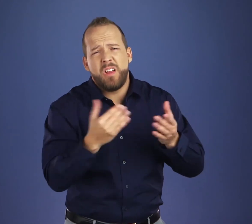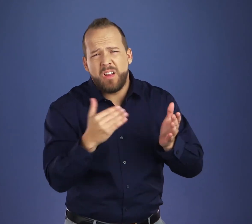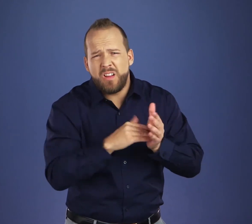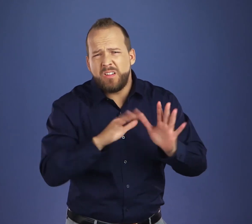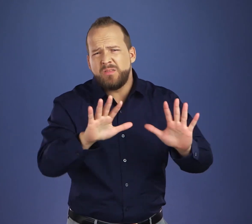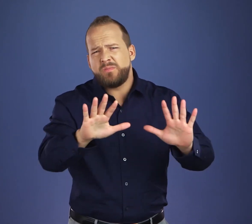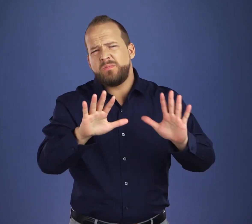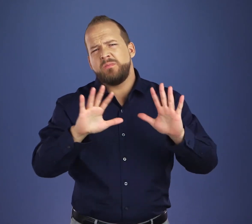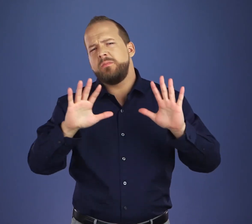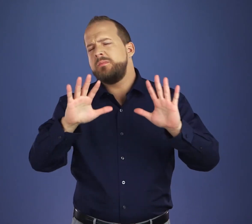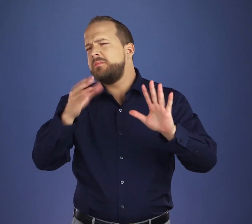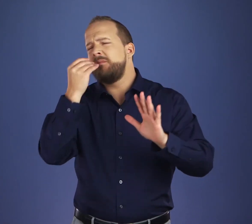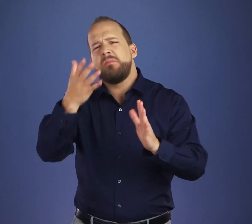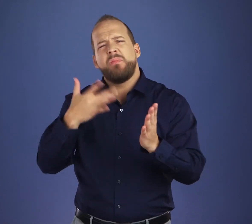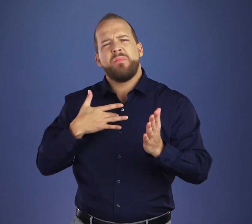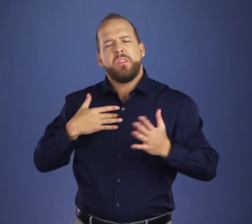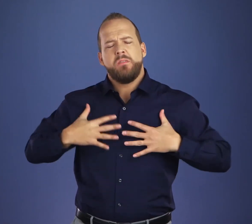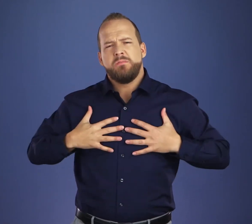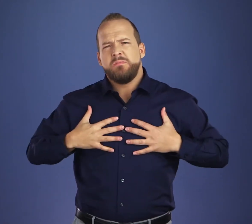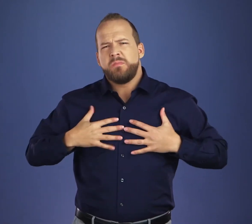he extolled the virtue of honesty;